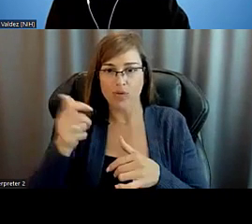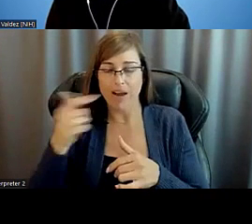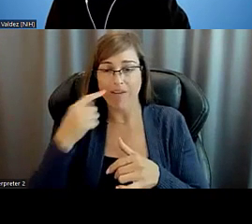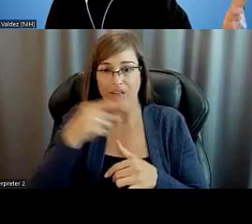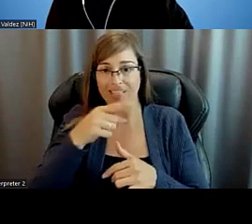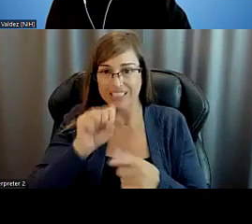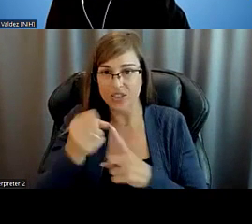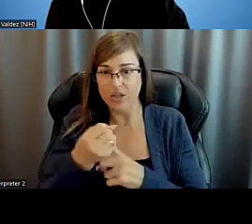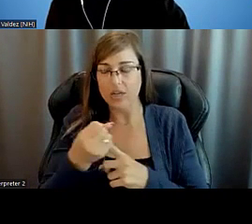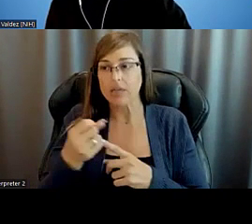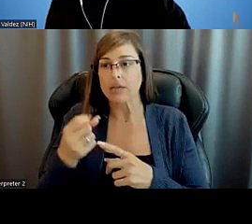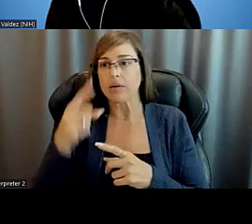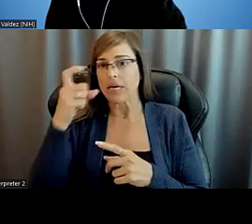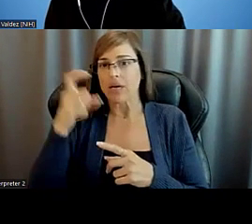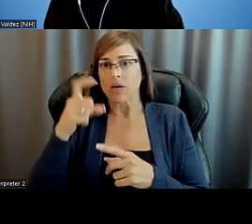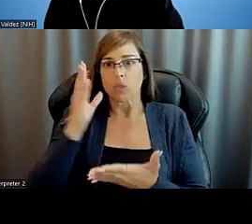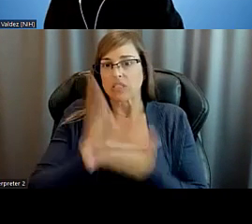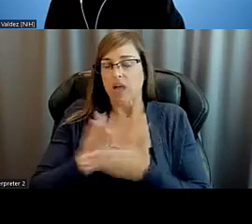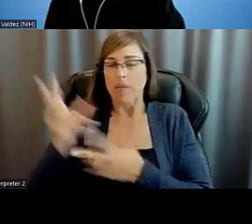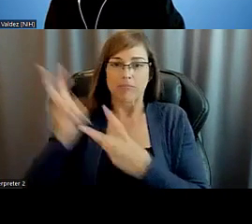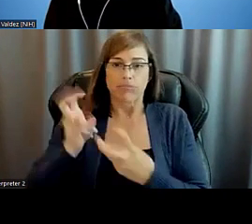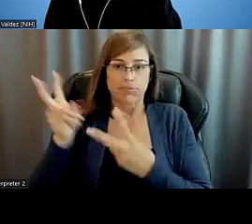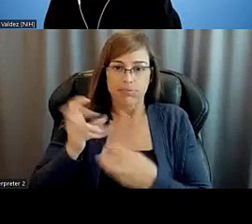we're stopping drawing down funds on the project.